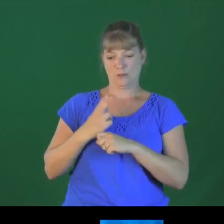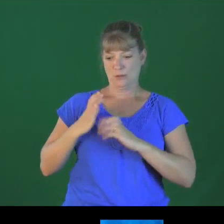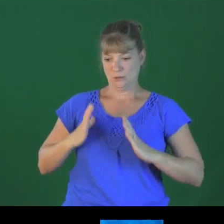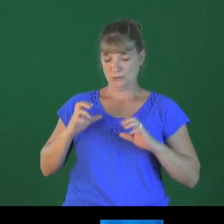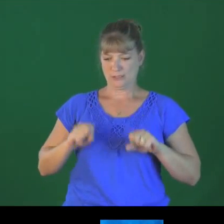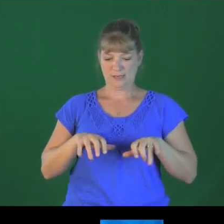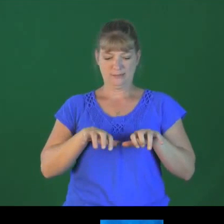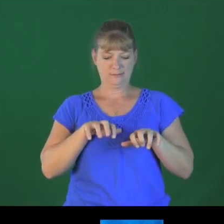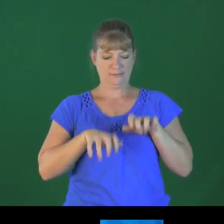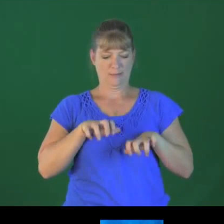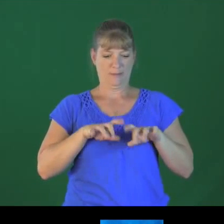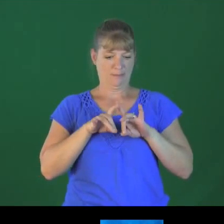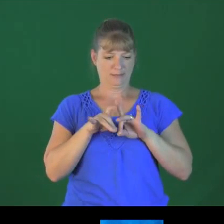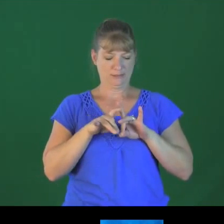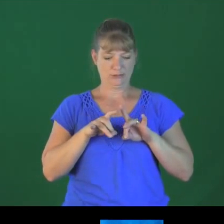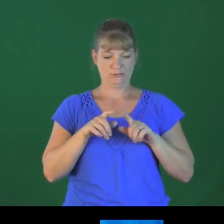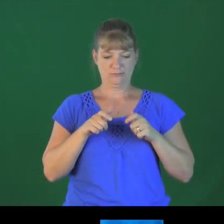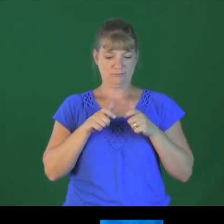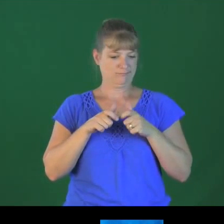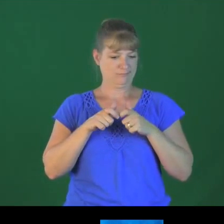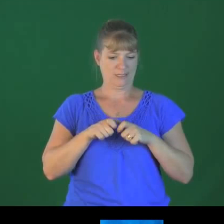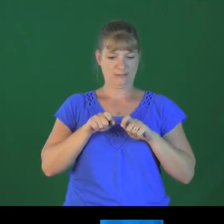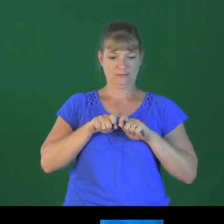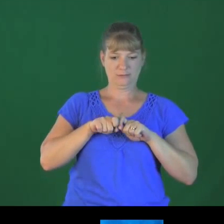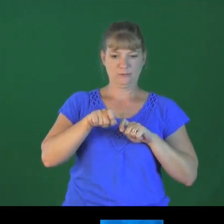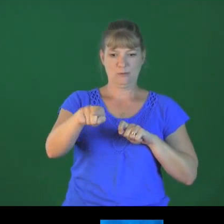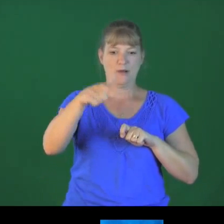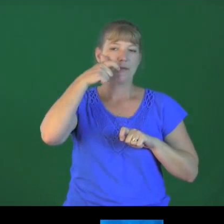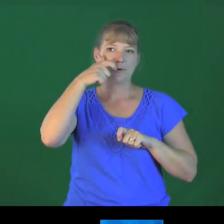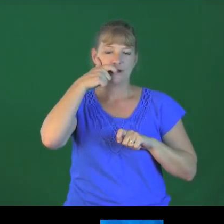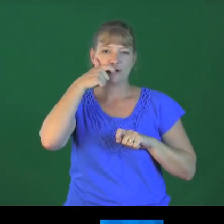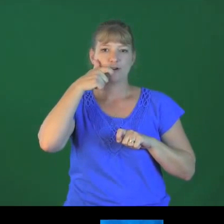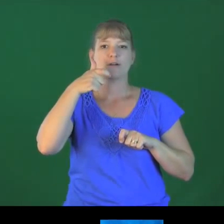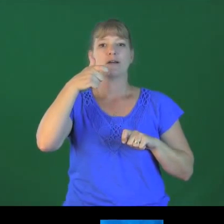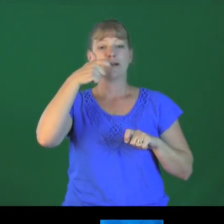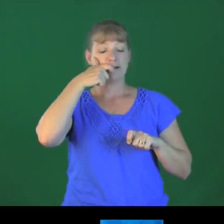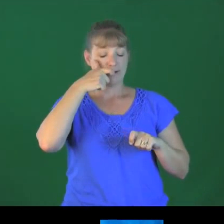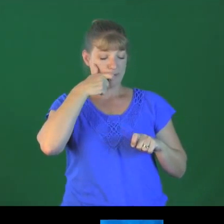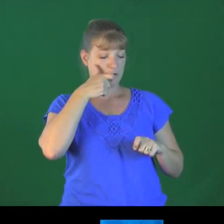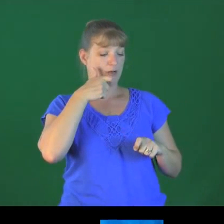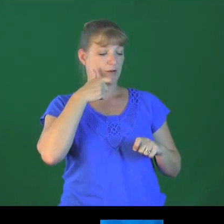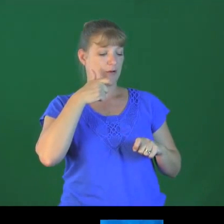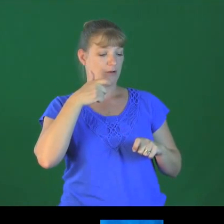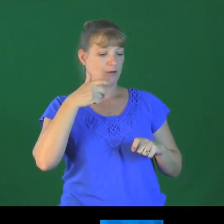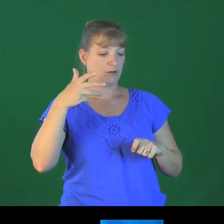type in a message, text a message to the operator. The operator then leaves a voicemail